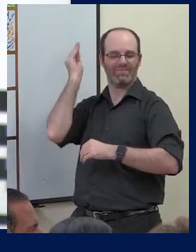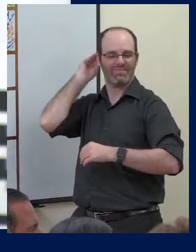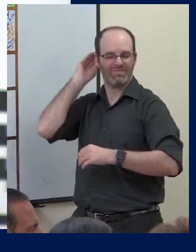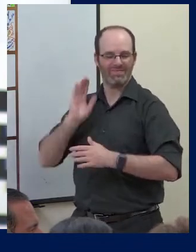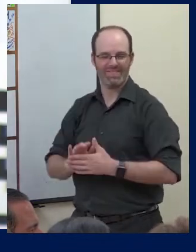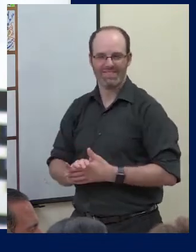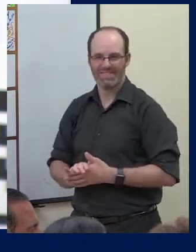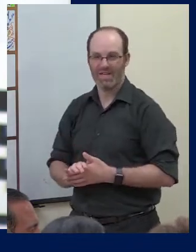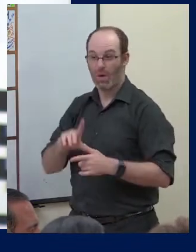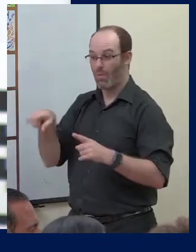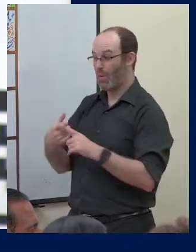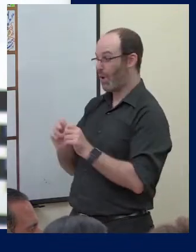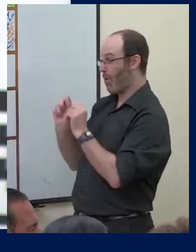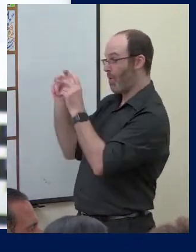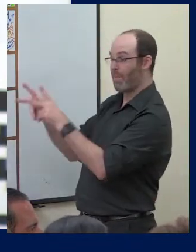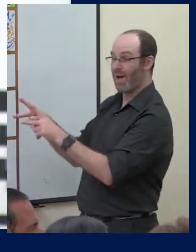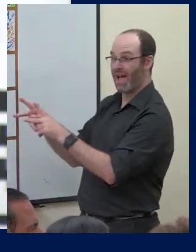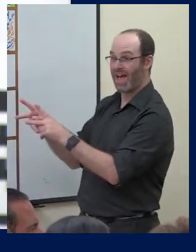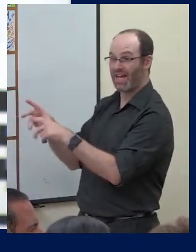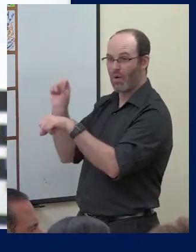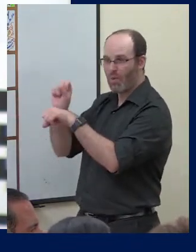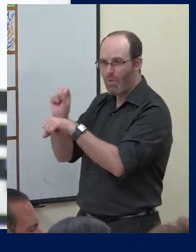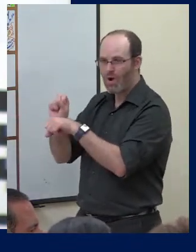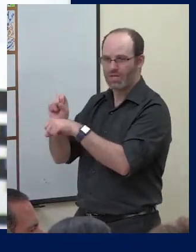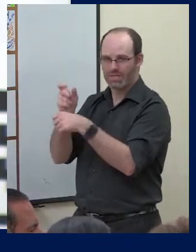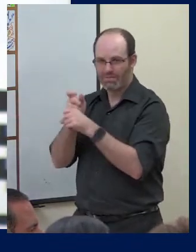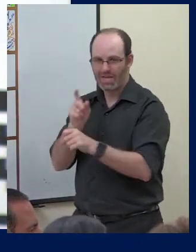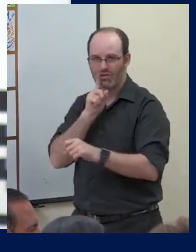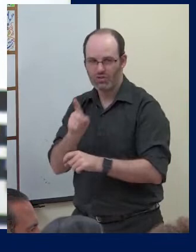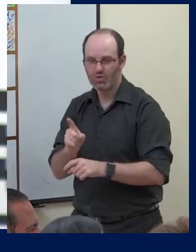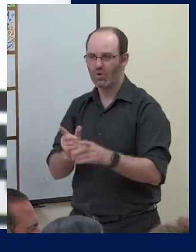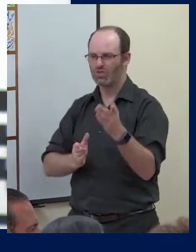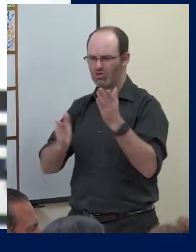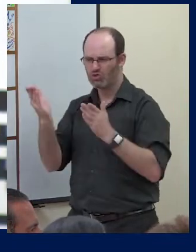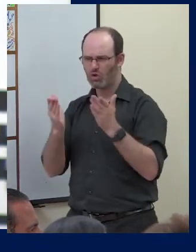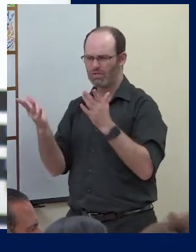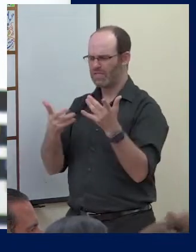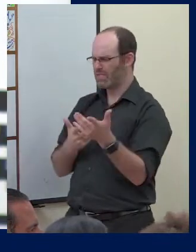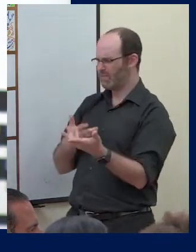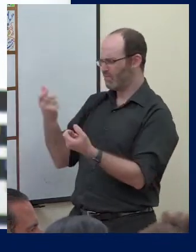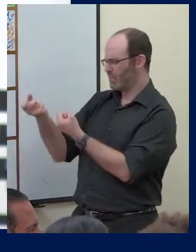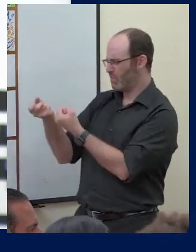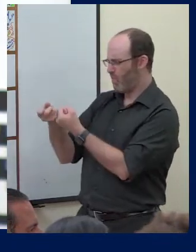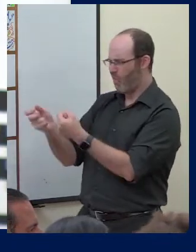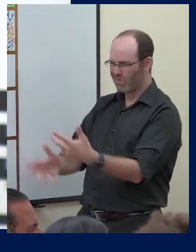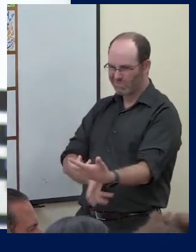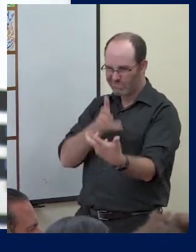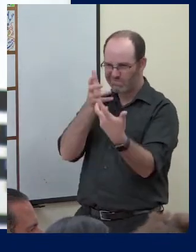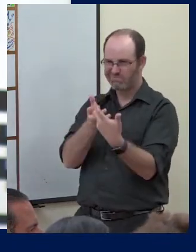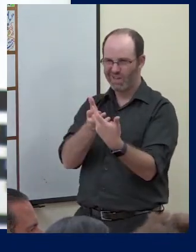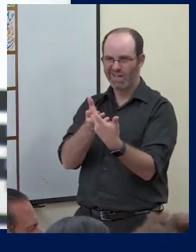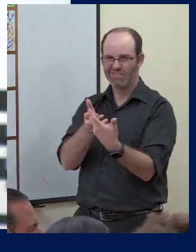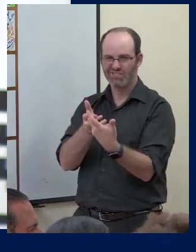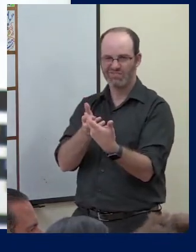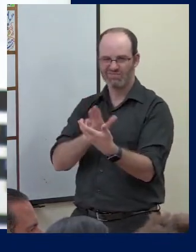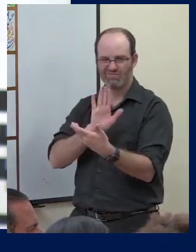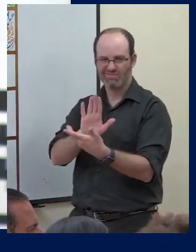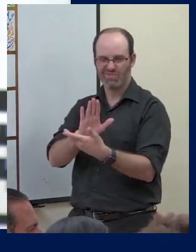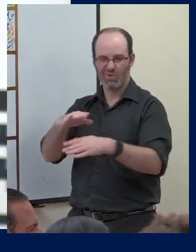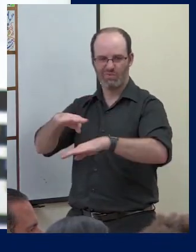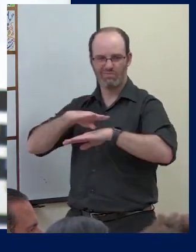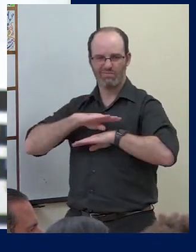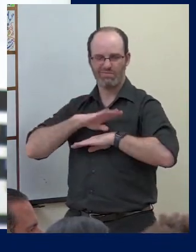of how we work to ensure that services and supports are meeting the needs of young Latina